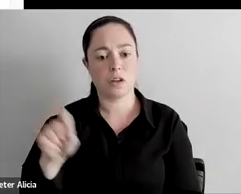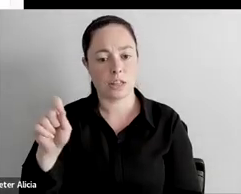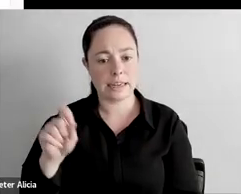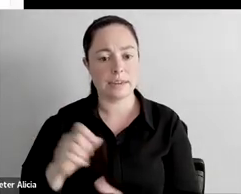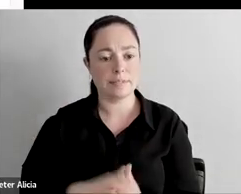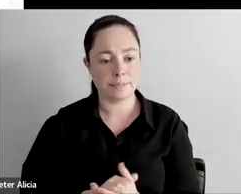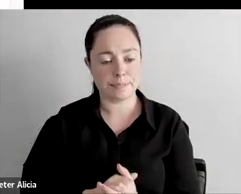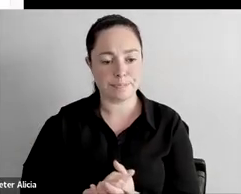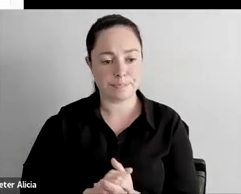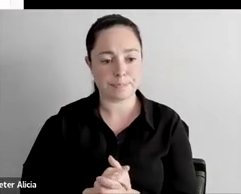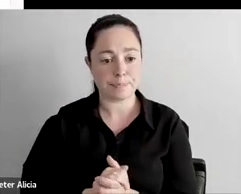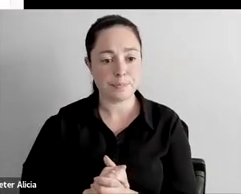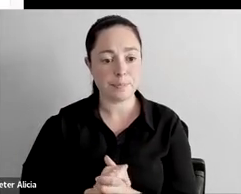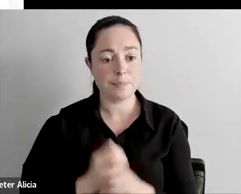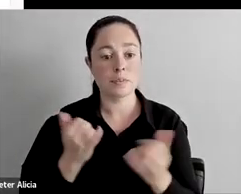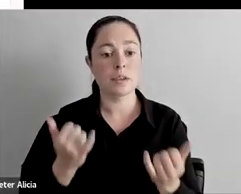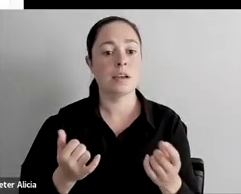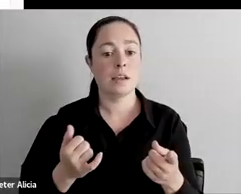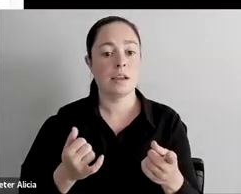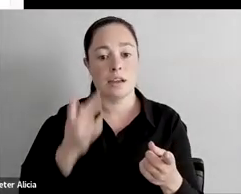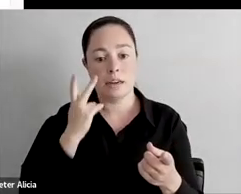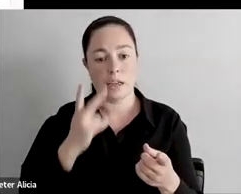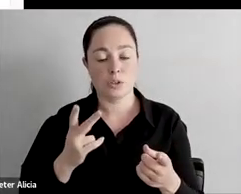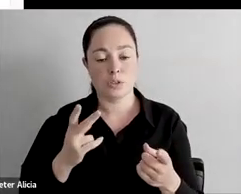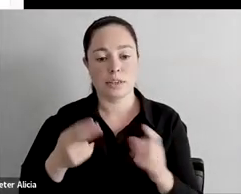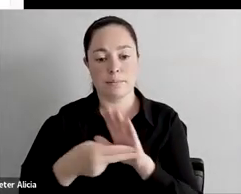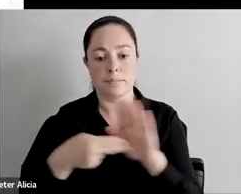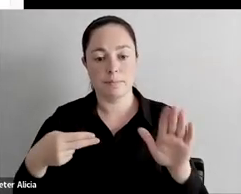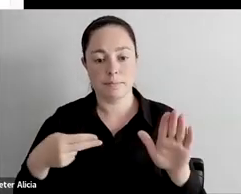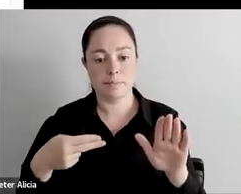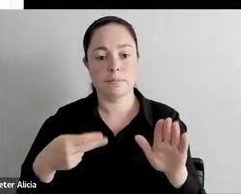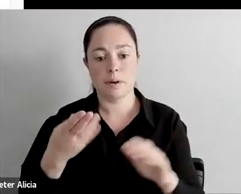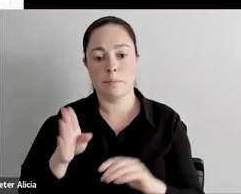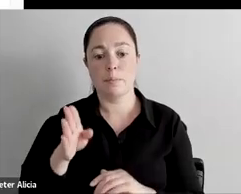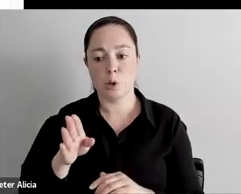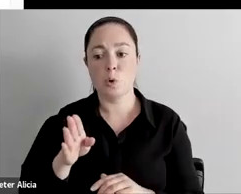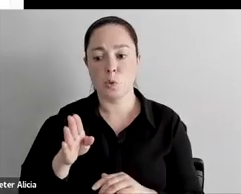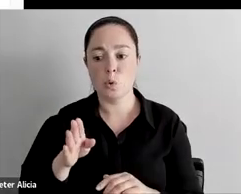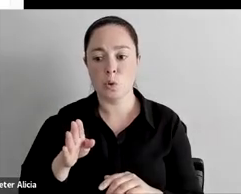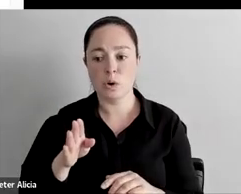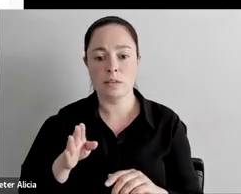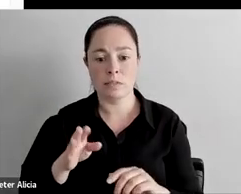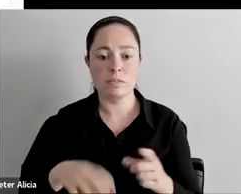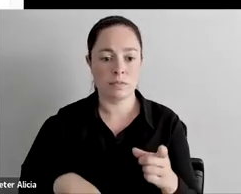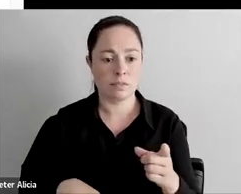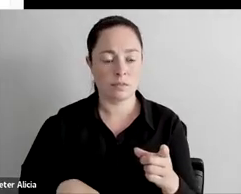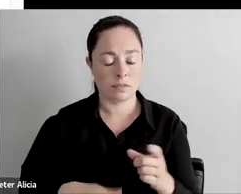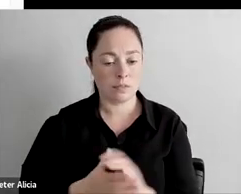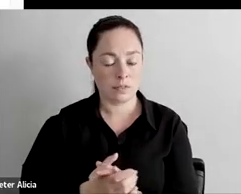Georgia, and now you'll notice here that Georgia is the only state highlighted in navy.